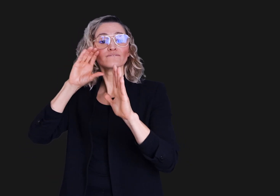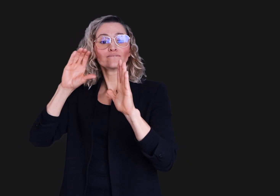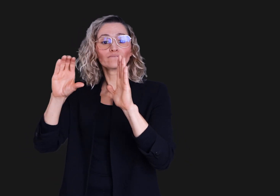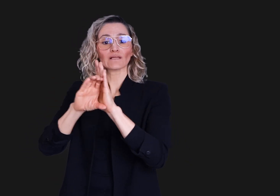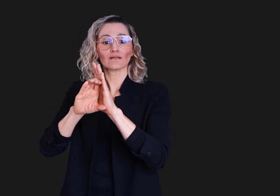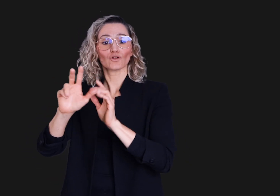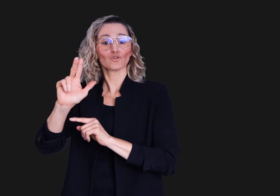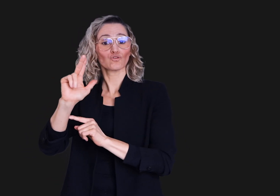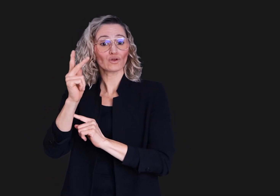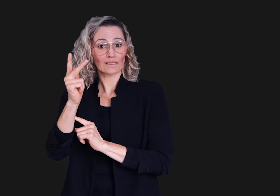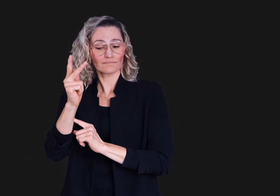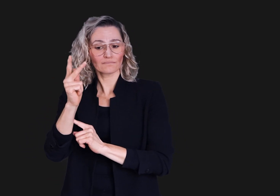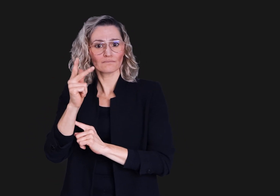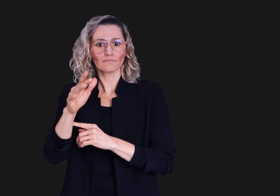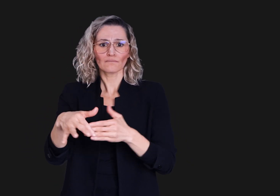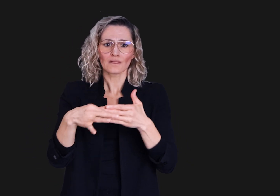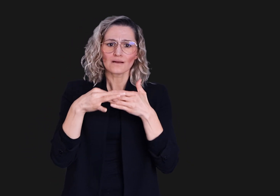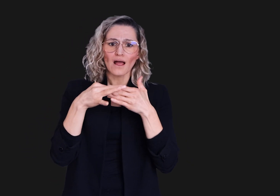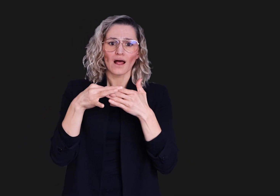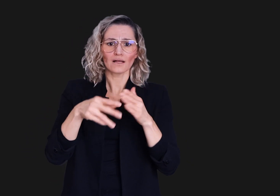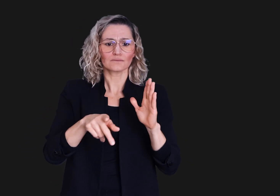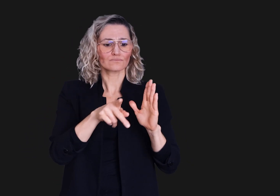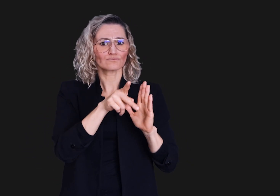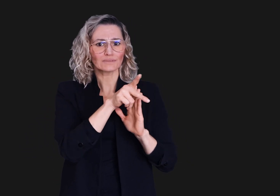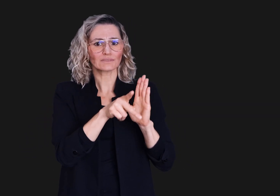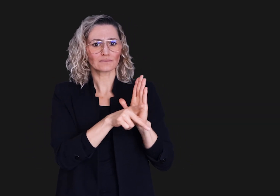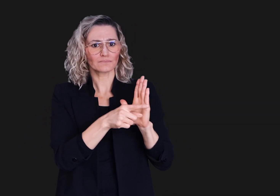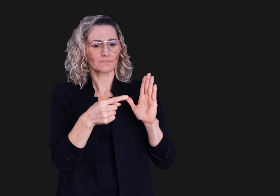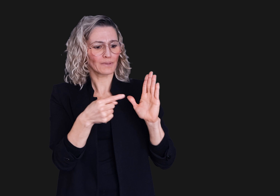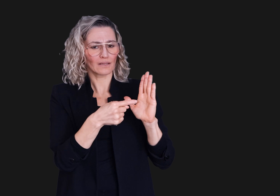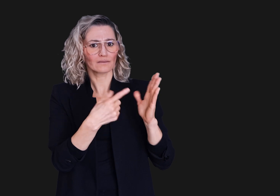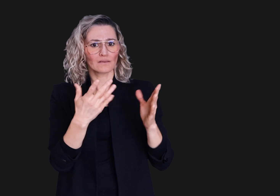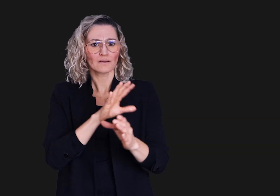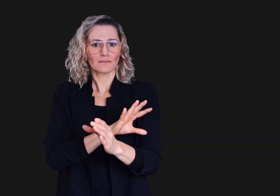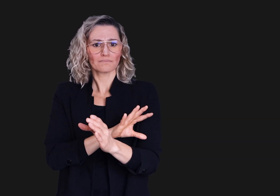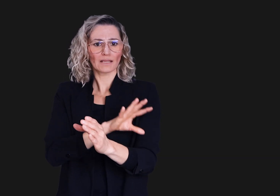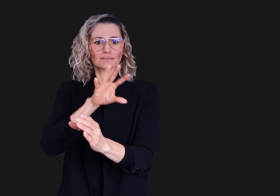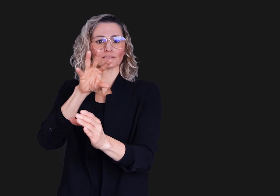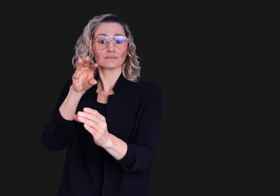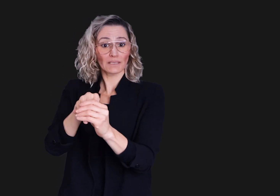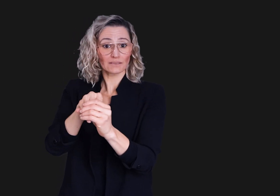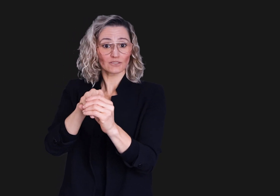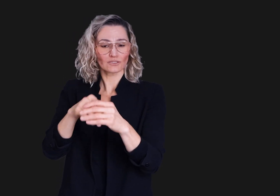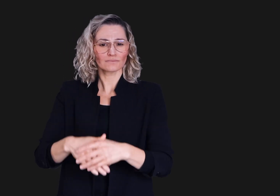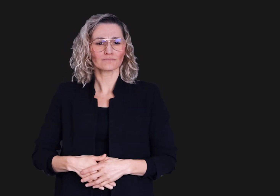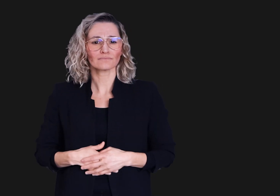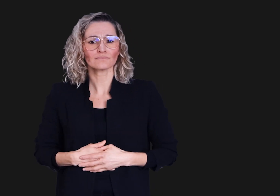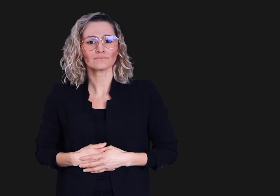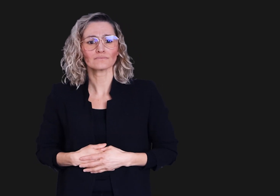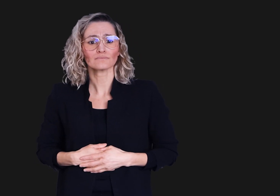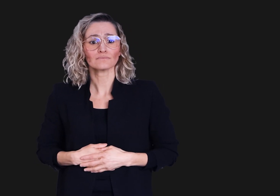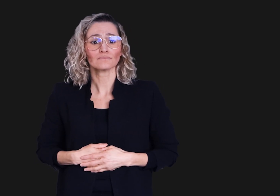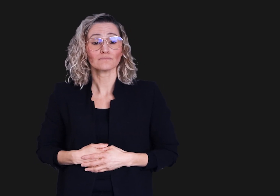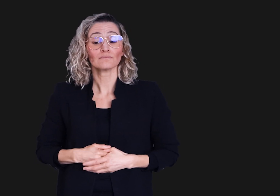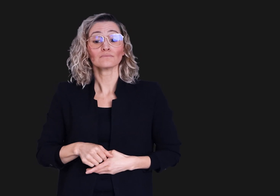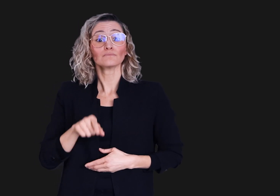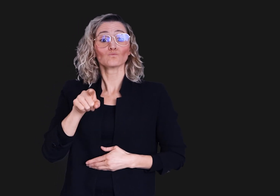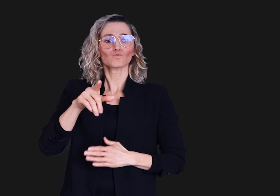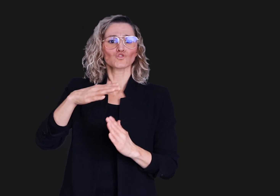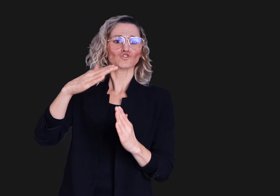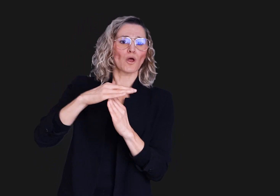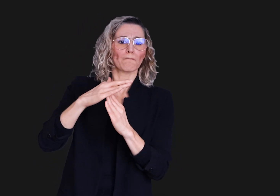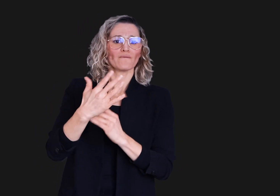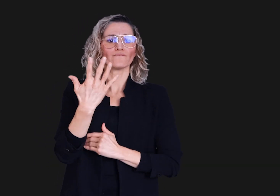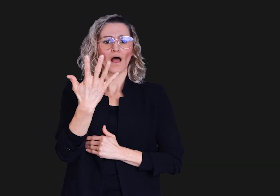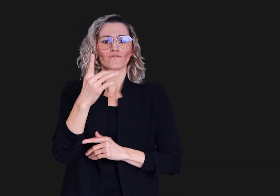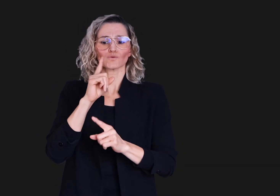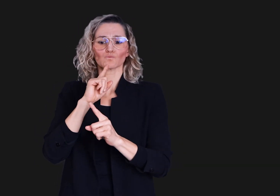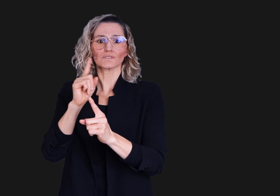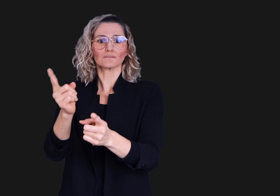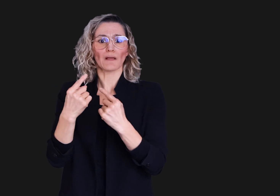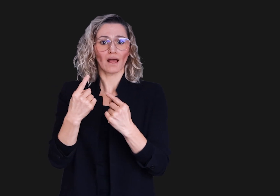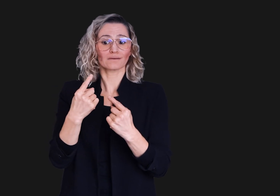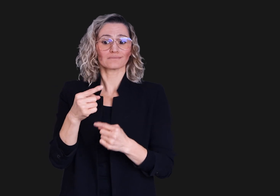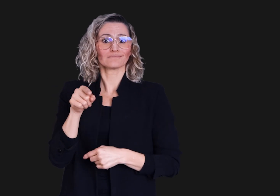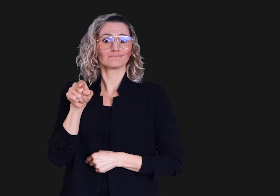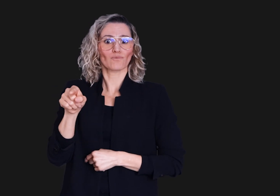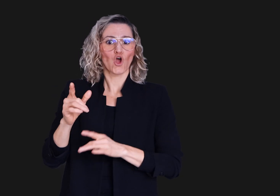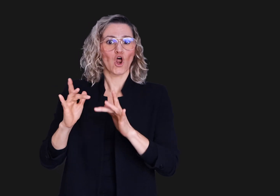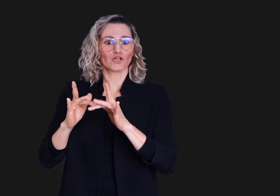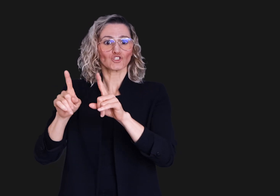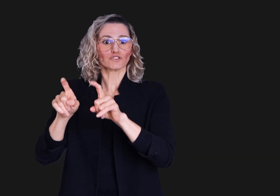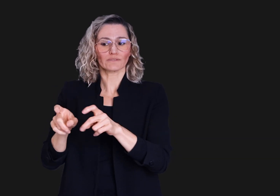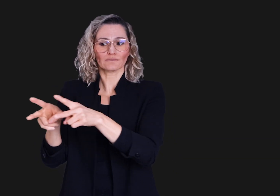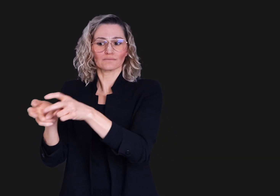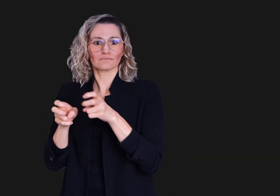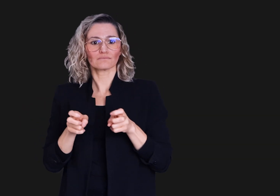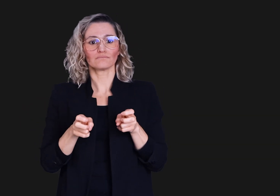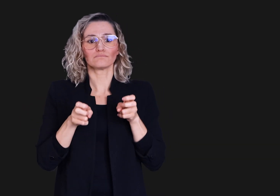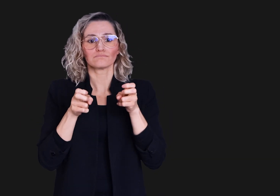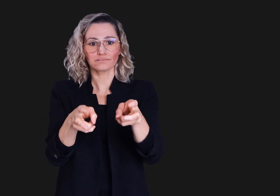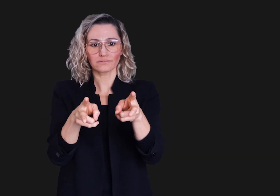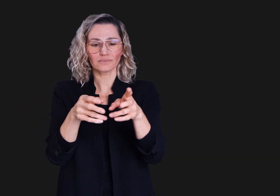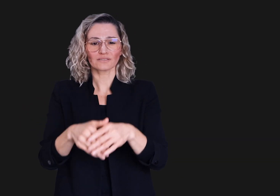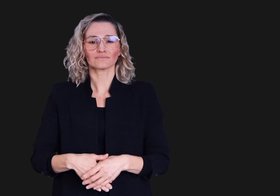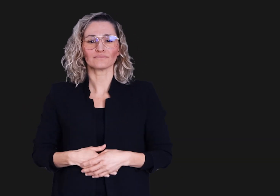Figure 3. Guiding Principles: Participation (Top five responses from the online survey)